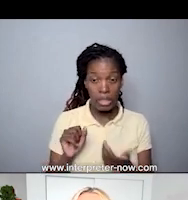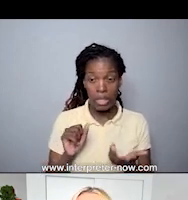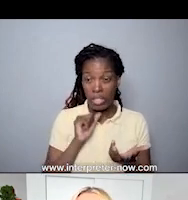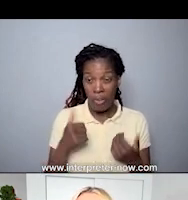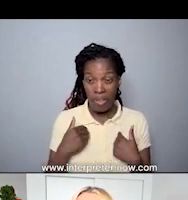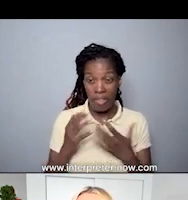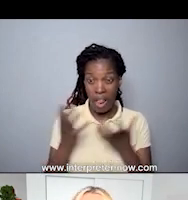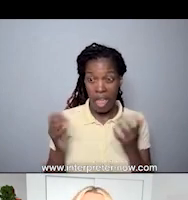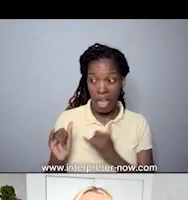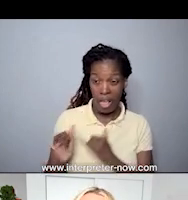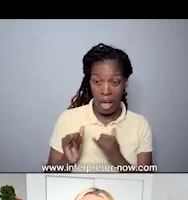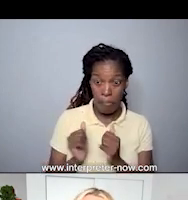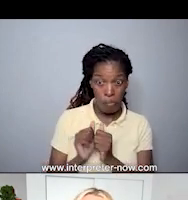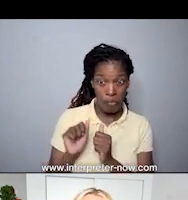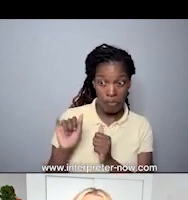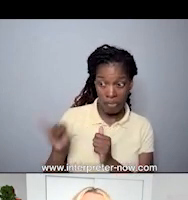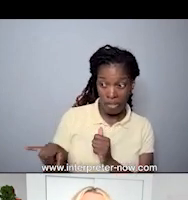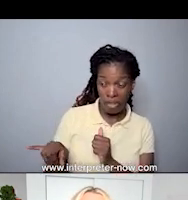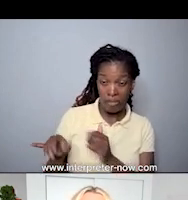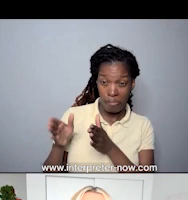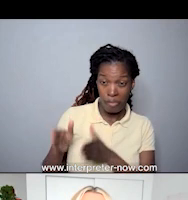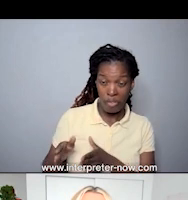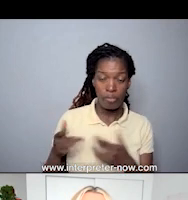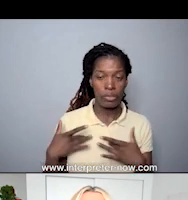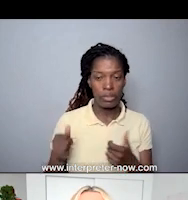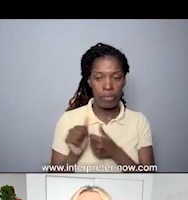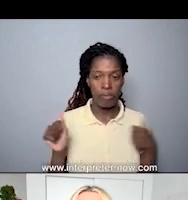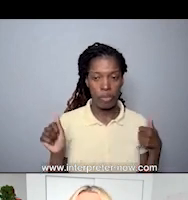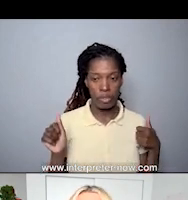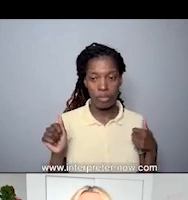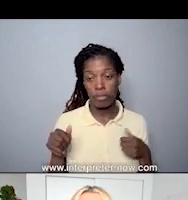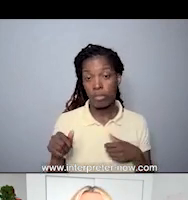we don't have a lot in common with them perhaps, we can often avoid them.